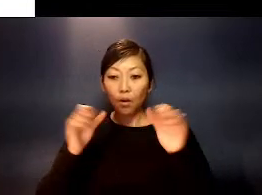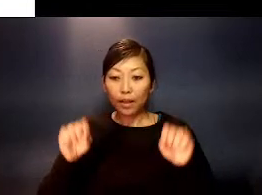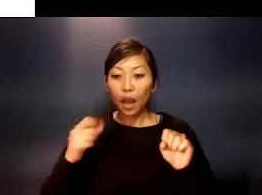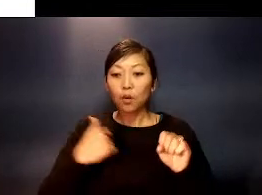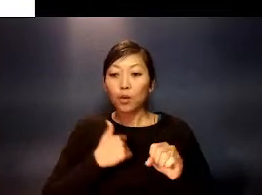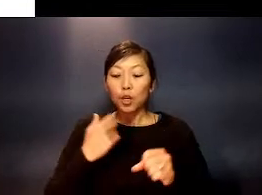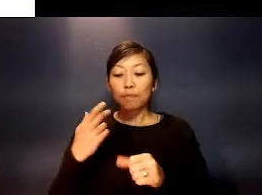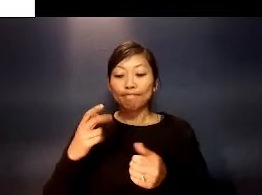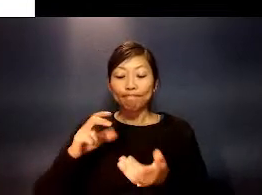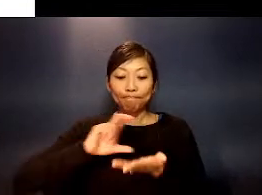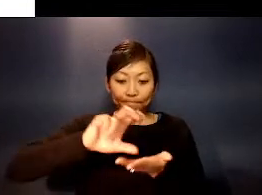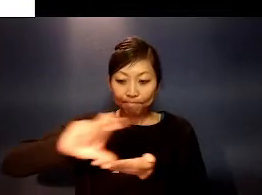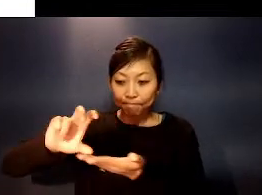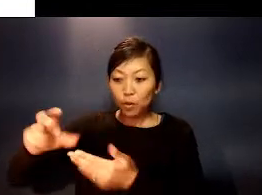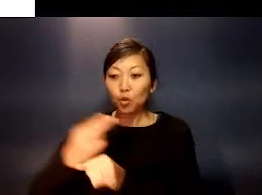EFFORTS AND I'LL BE HAPPY TO SUPPORT THIS AMENDMENT.